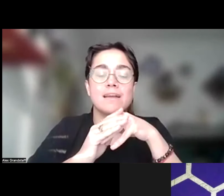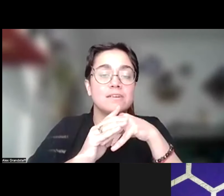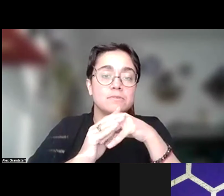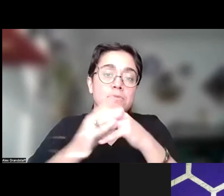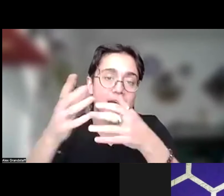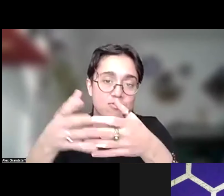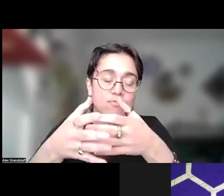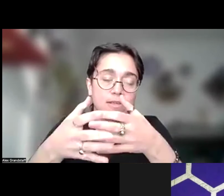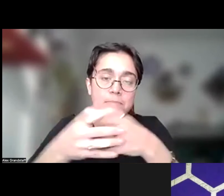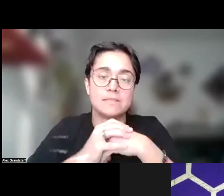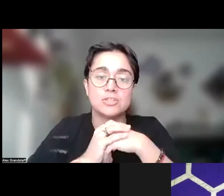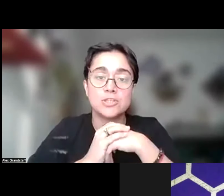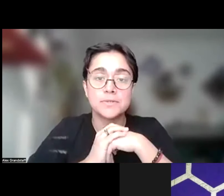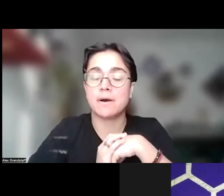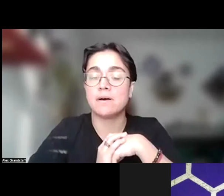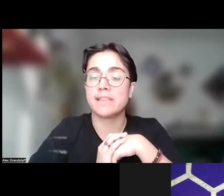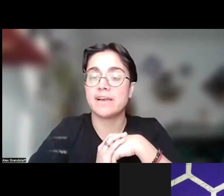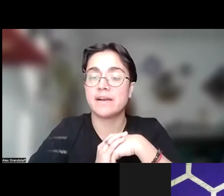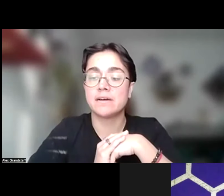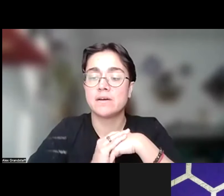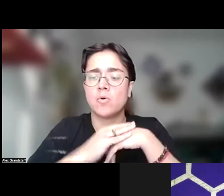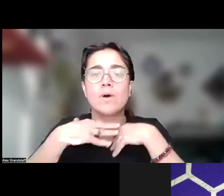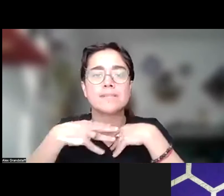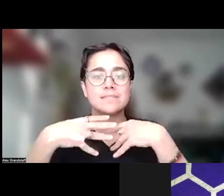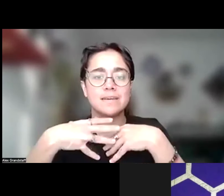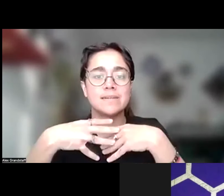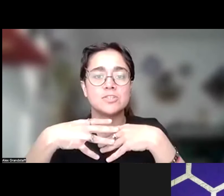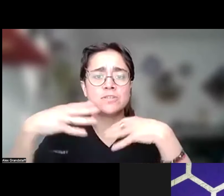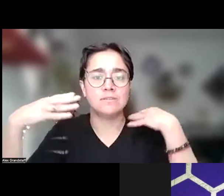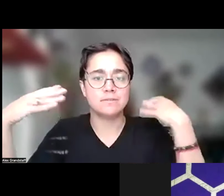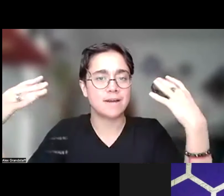community side, are there local support groups you could be part of?